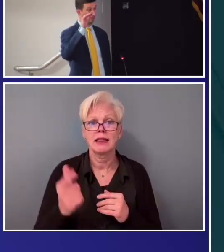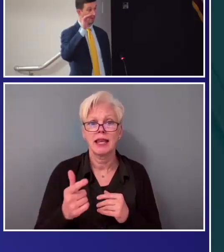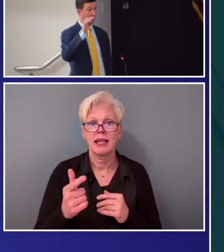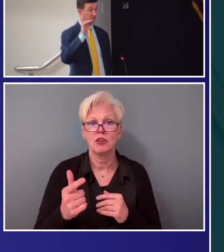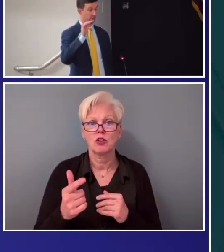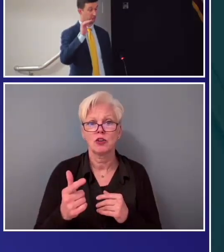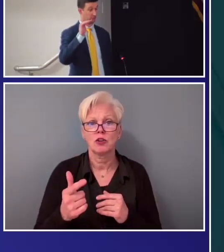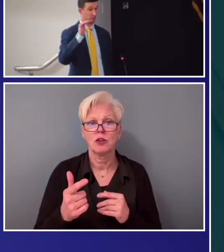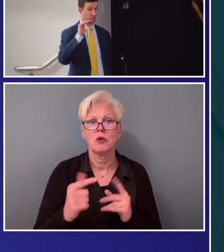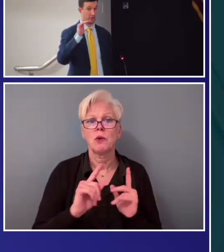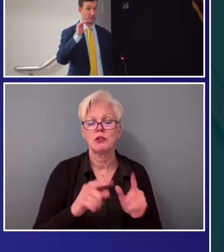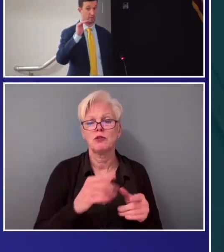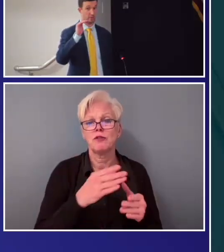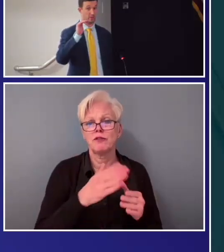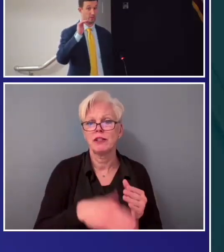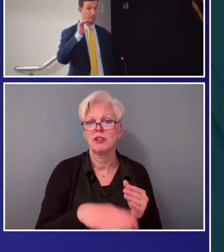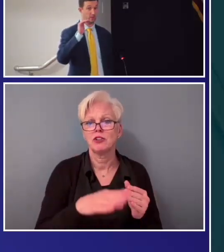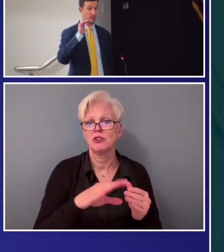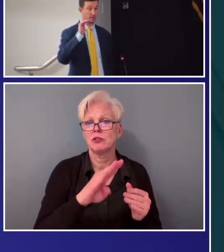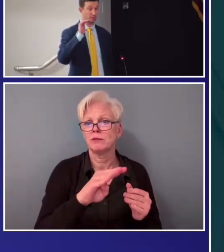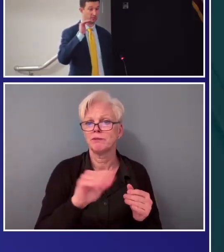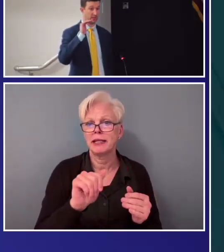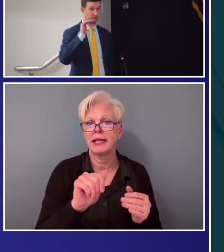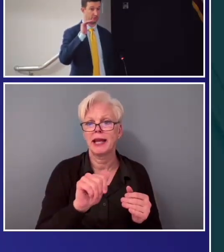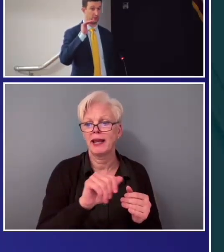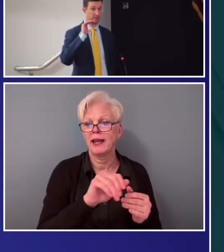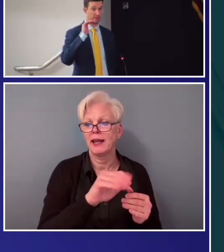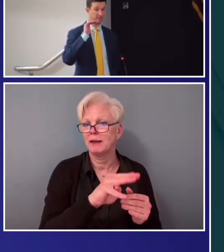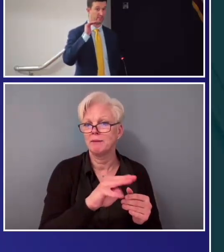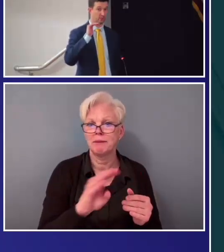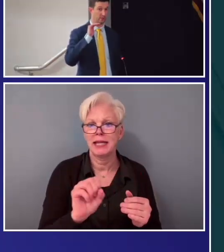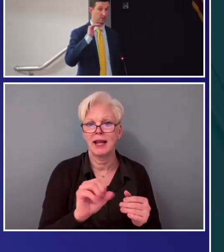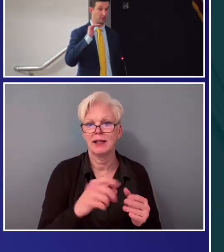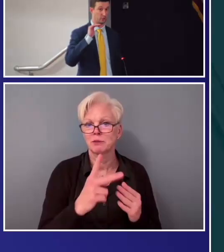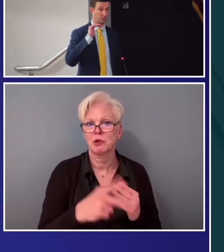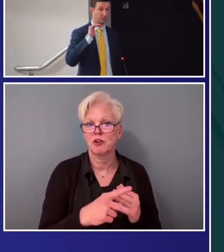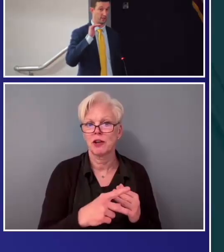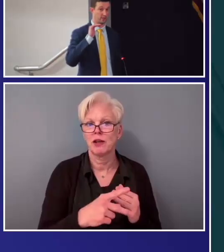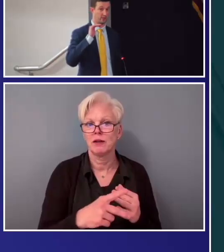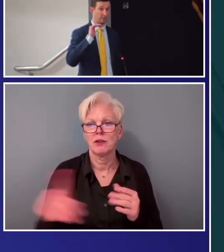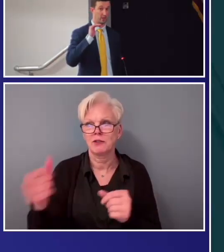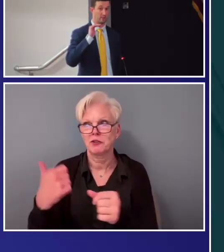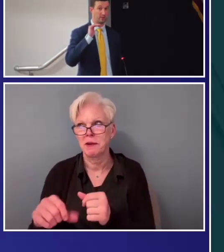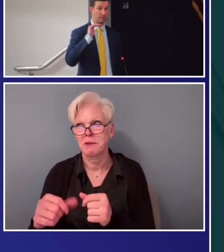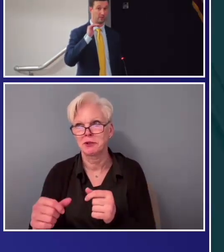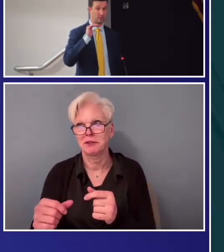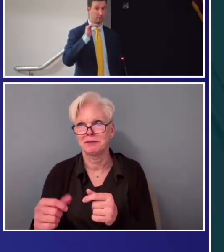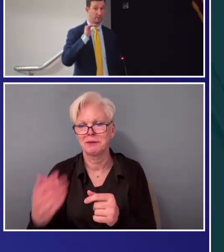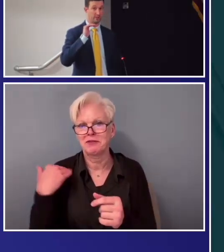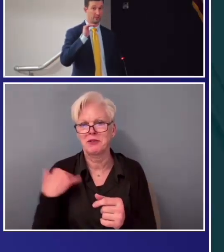a bachelor's degree program -- someone's going to have to remind me the exact way the College Scorecard handles that, but I believe that they would appear